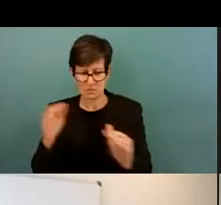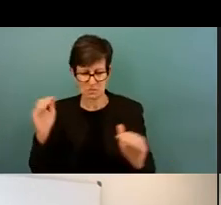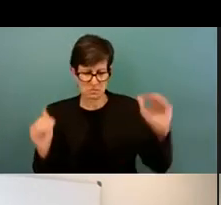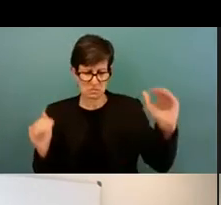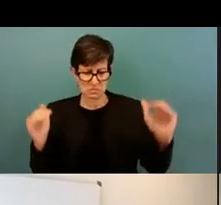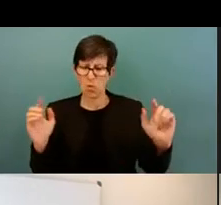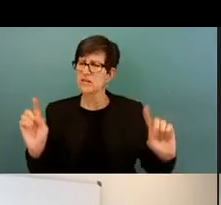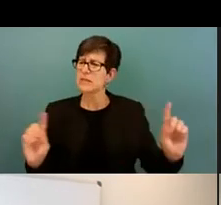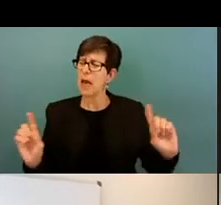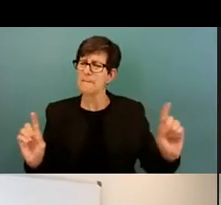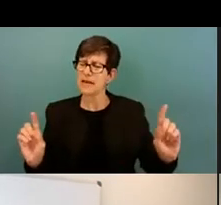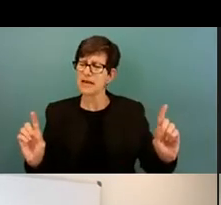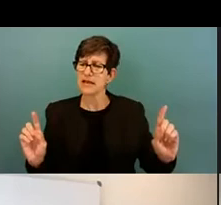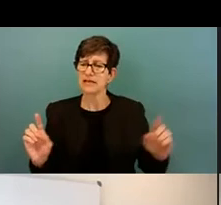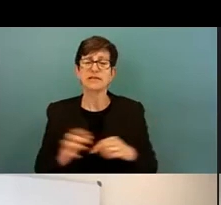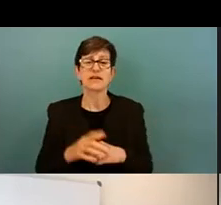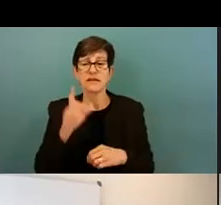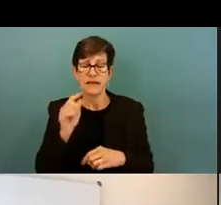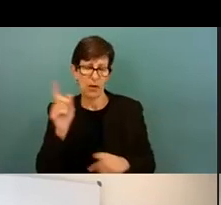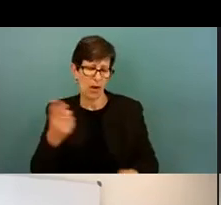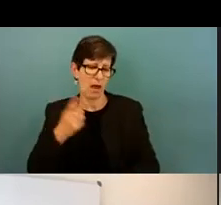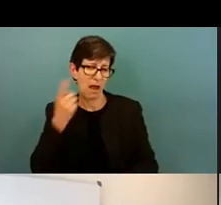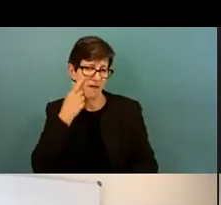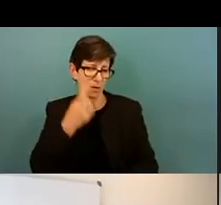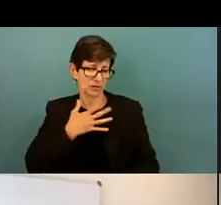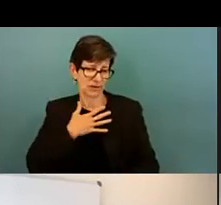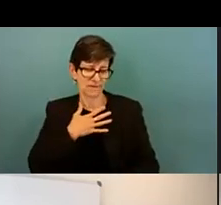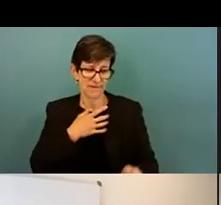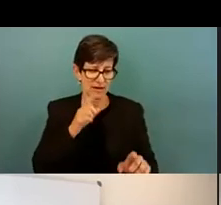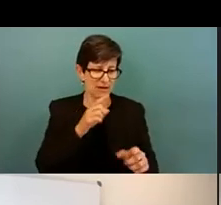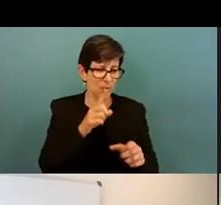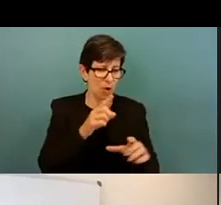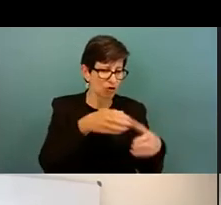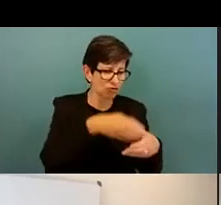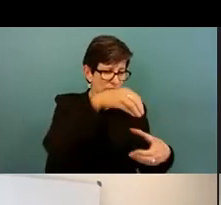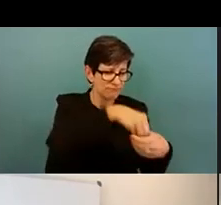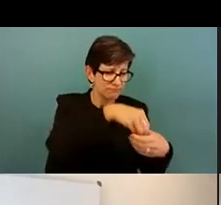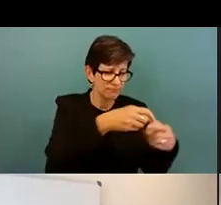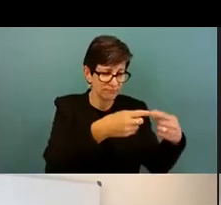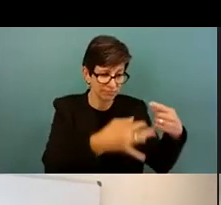having to go through that painful process of engaging deeply with the statistics. So